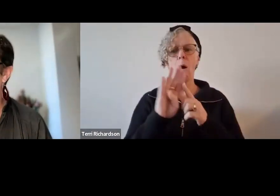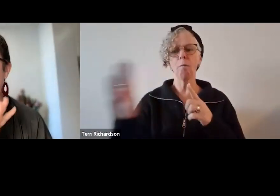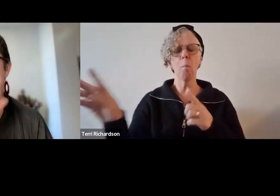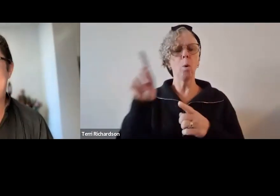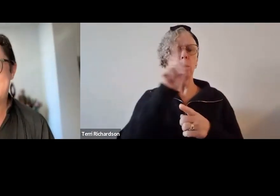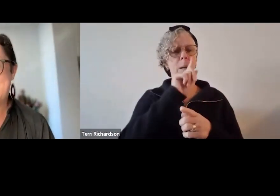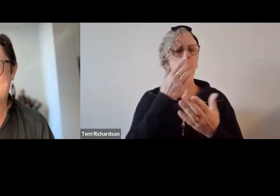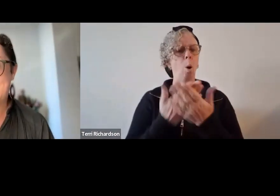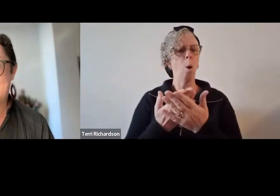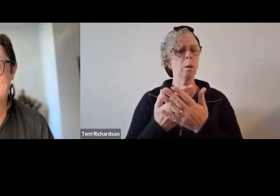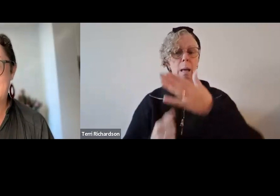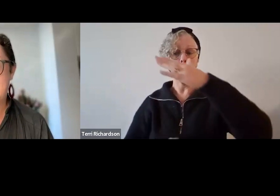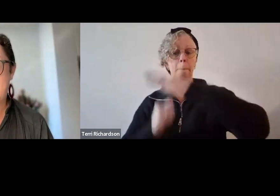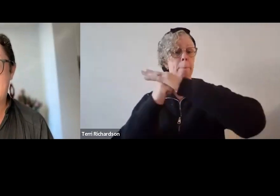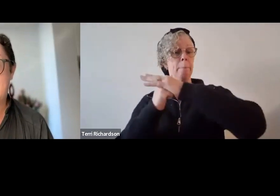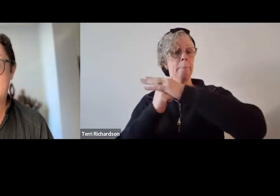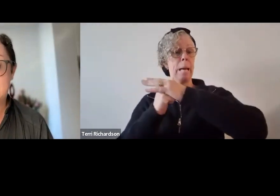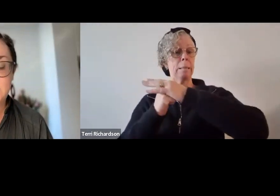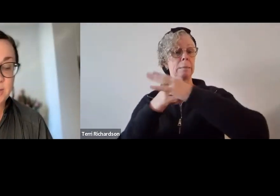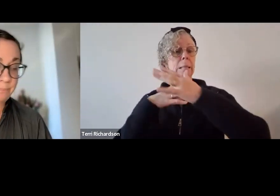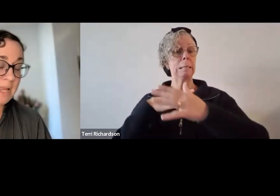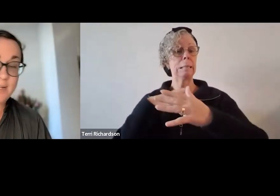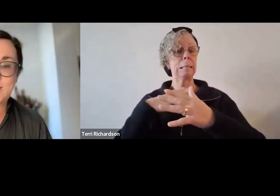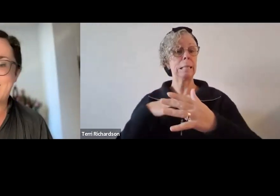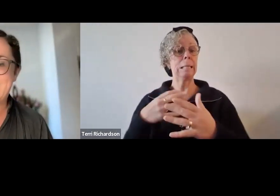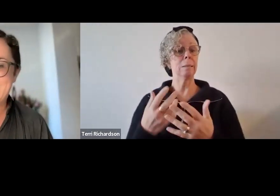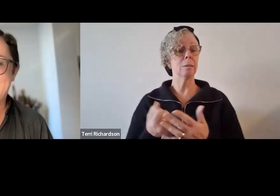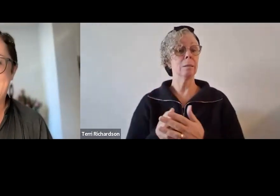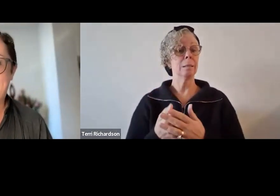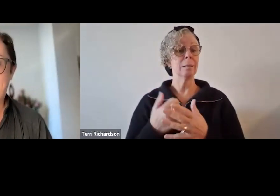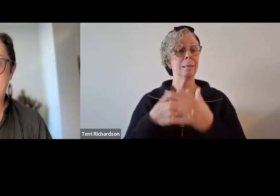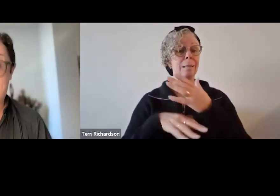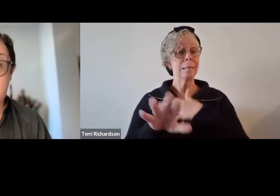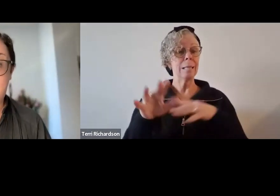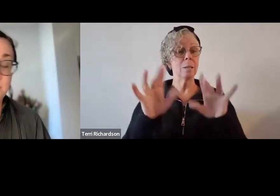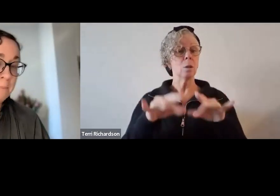The maximum of any state or territory jurisdiction in Australia is five,